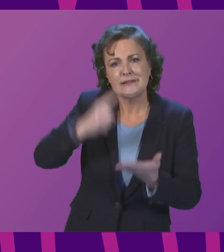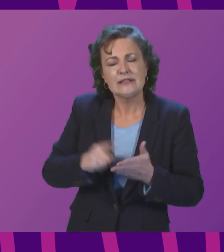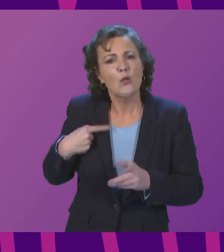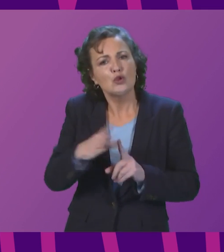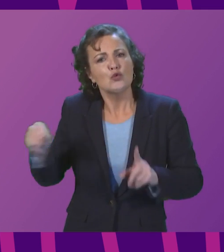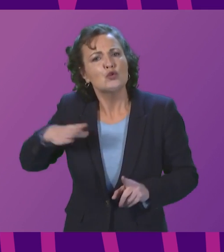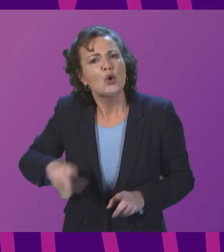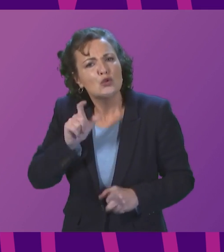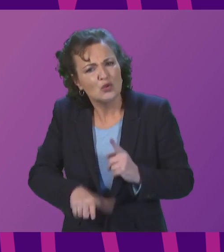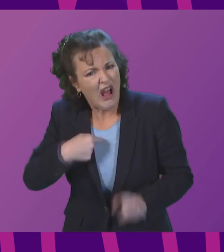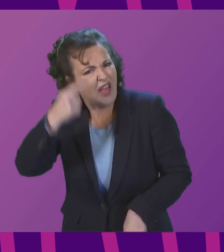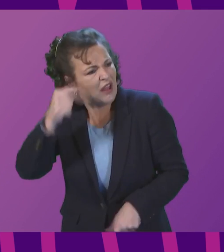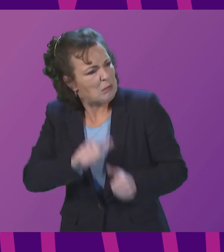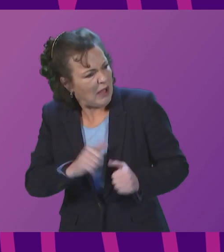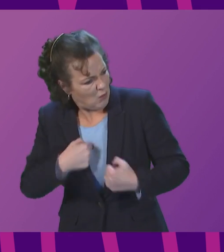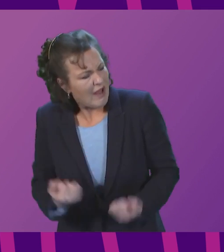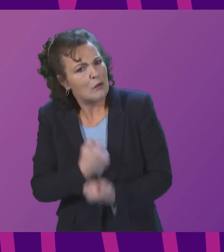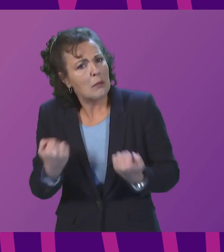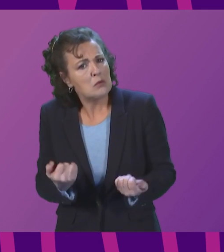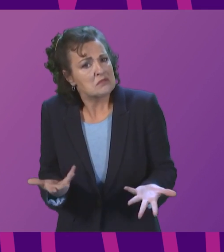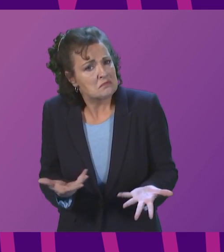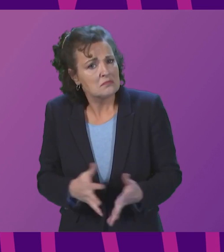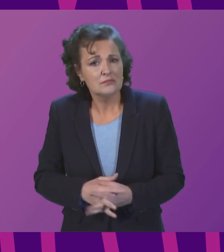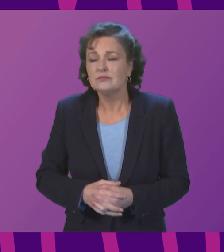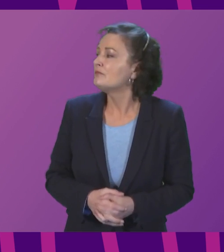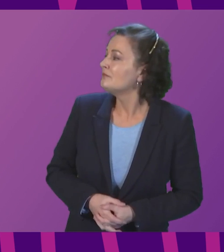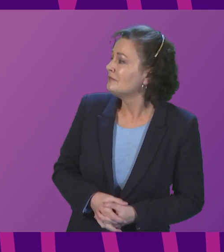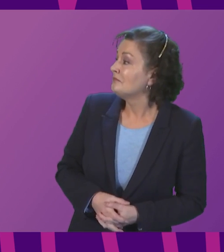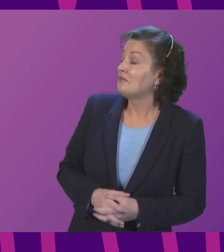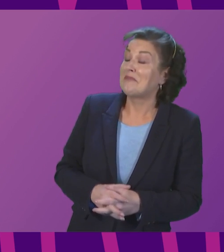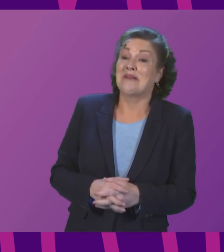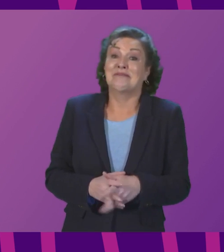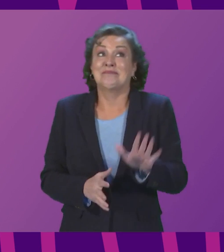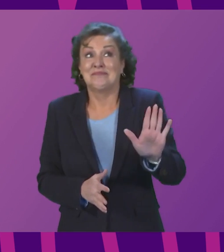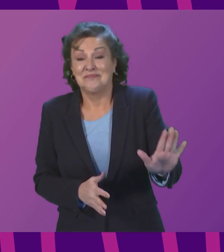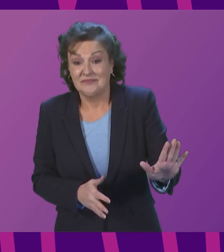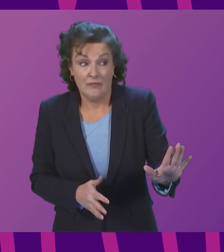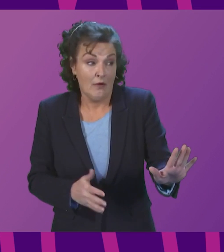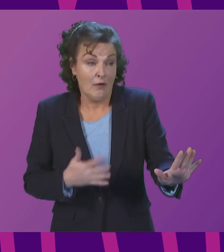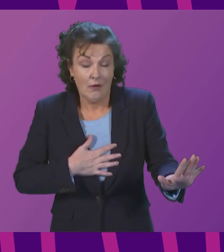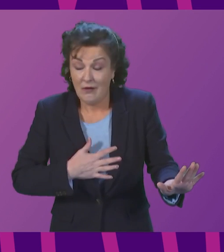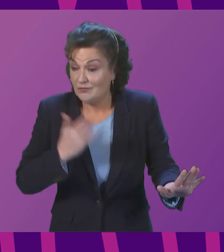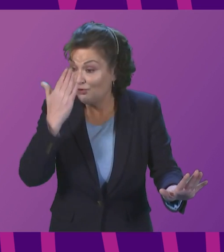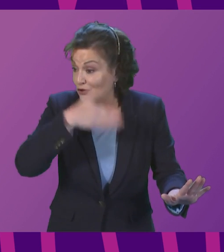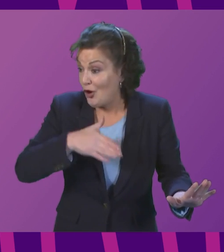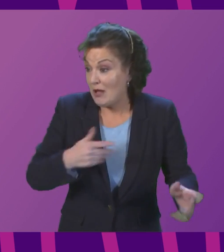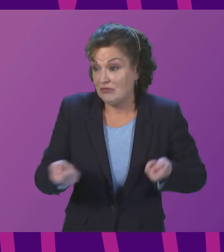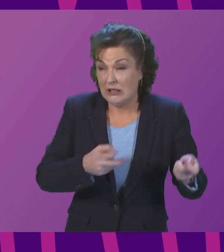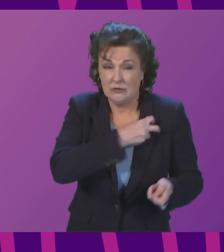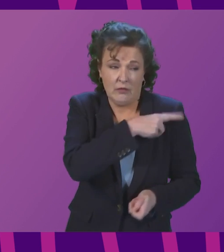Forgive me, Presiding Officer, but that is classic SNP—say one thing, do another.